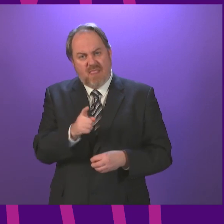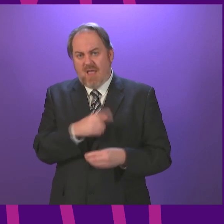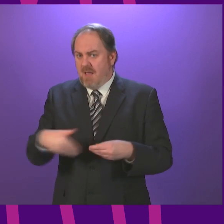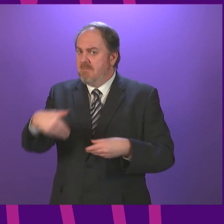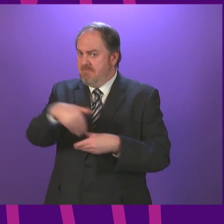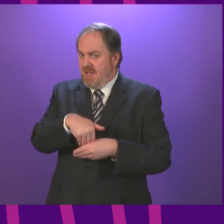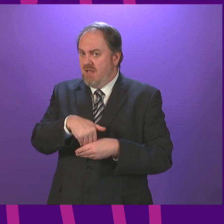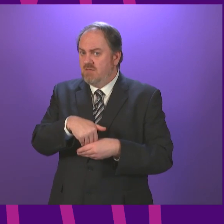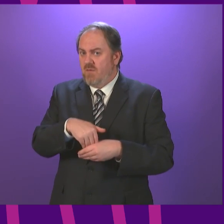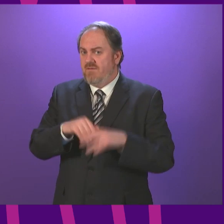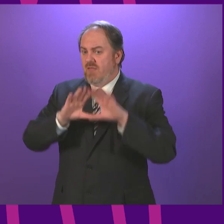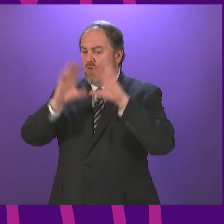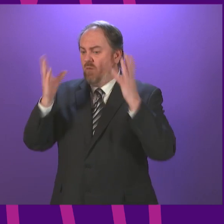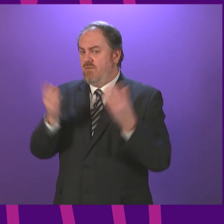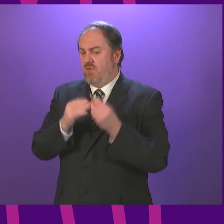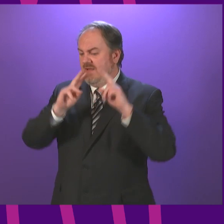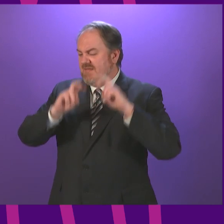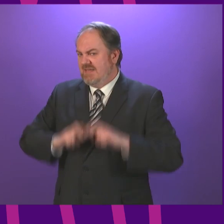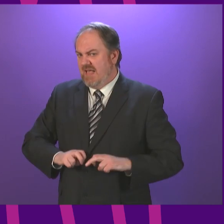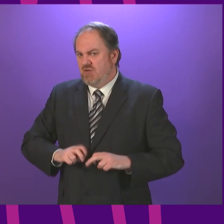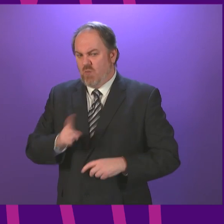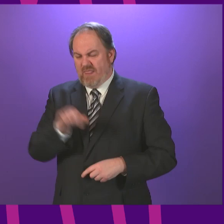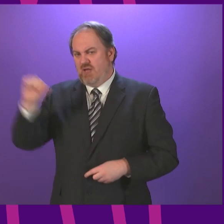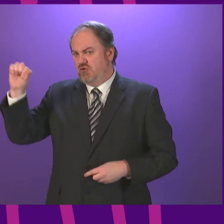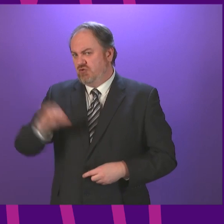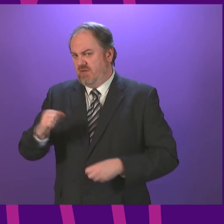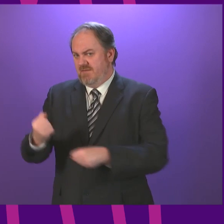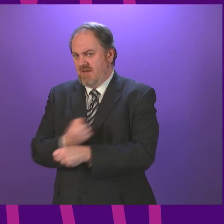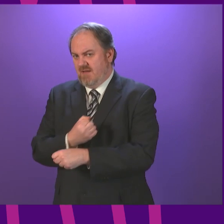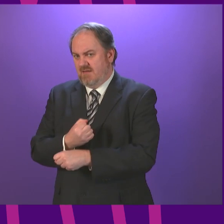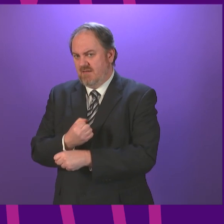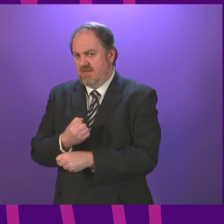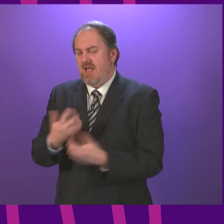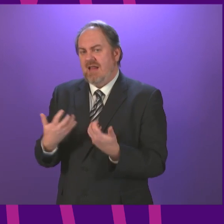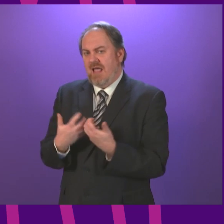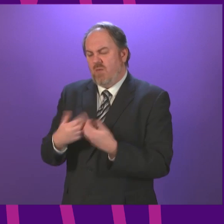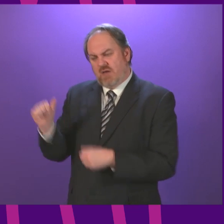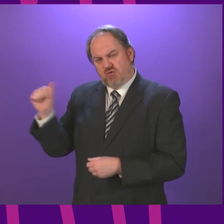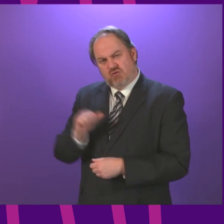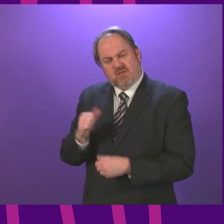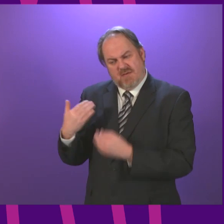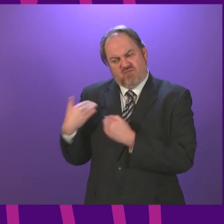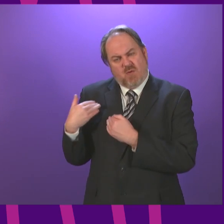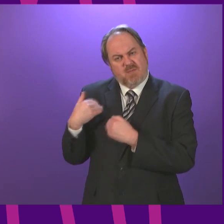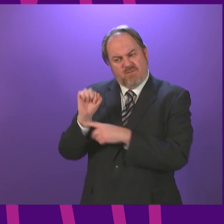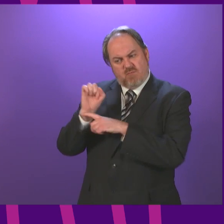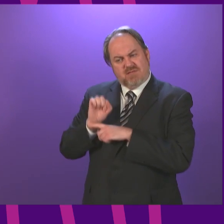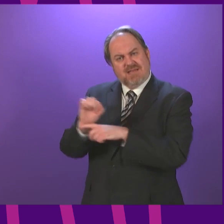investigation into what their responsibilities are to the general public in such situations?